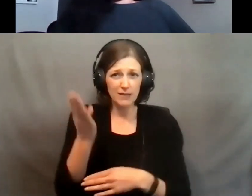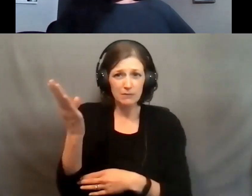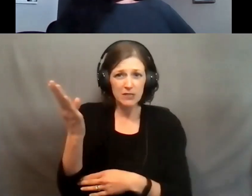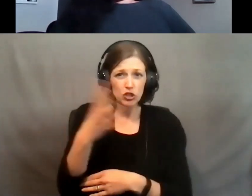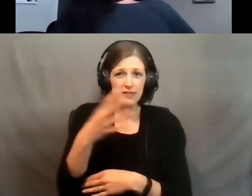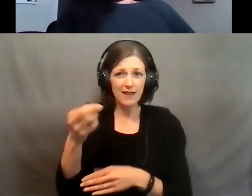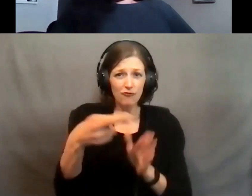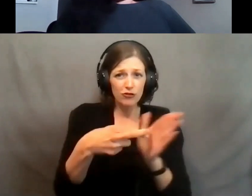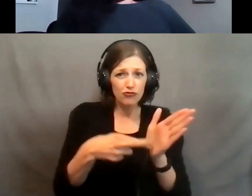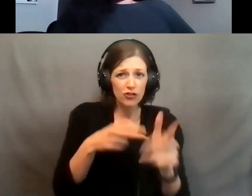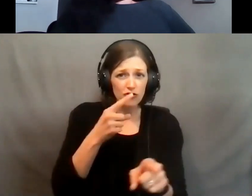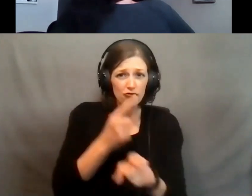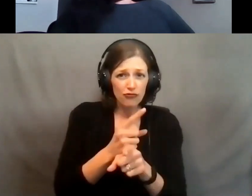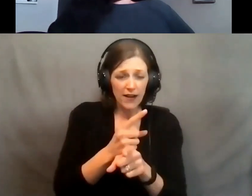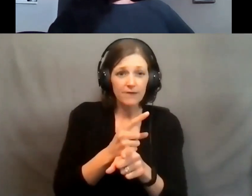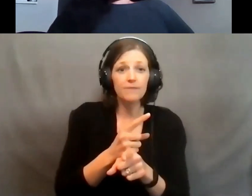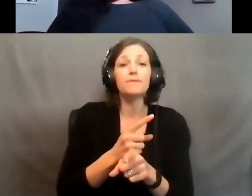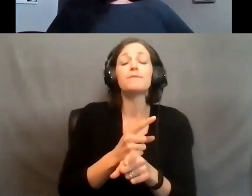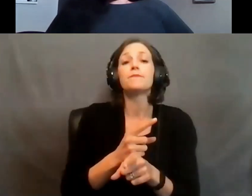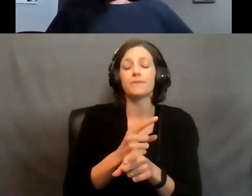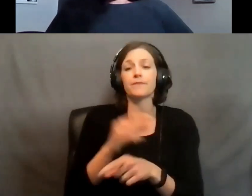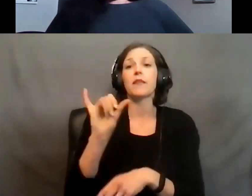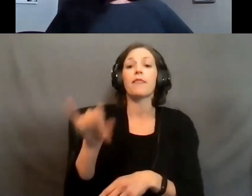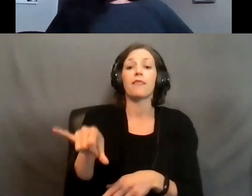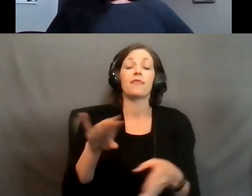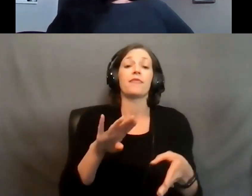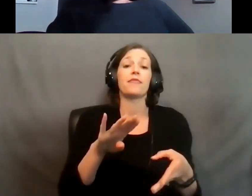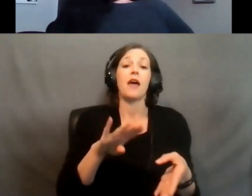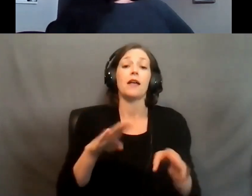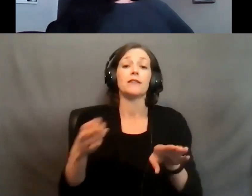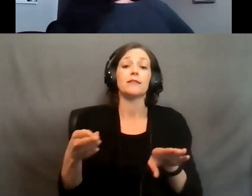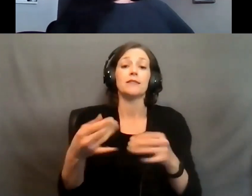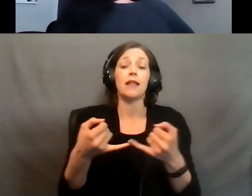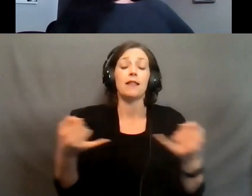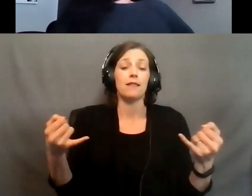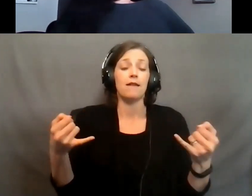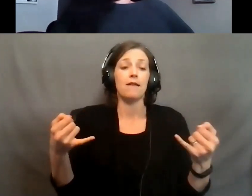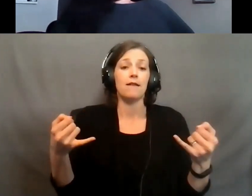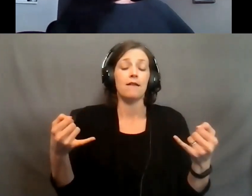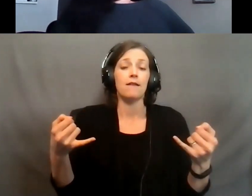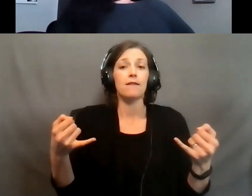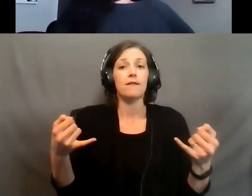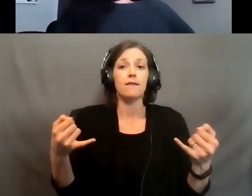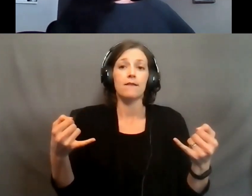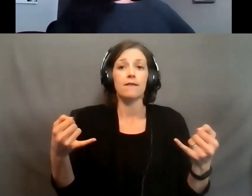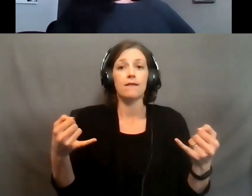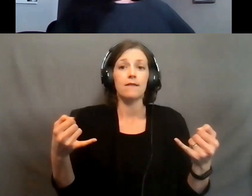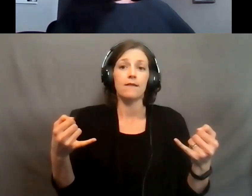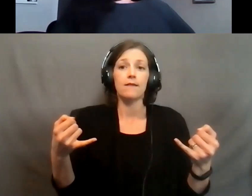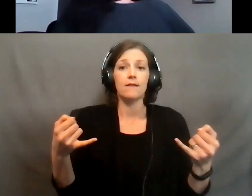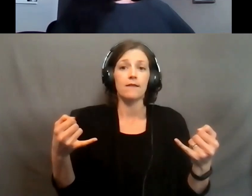13:07:30 Before that deadline is for 13:07:33 a couple of things.